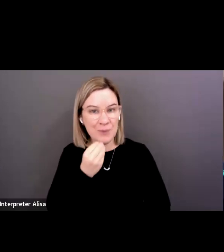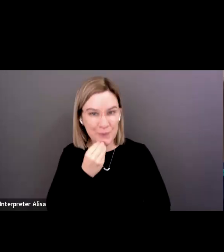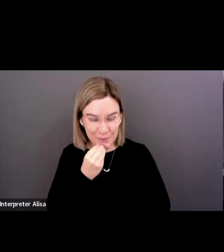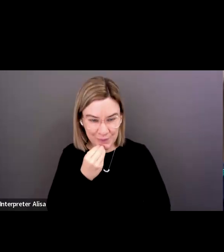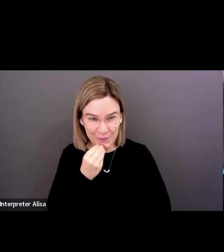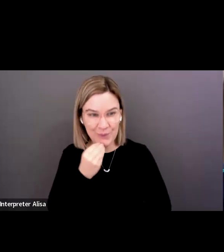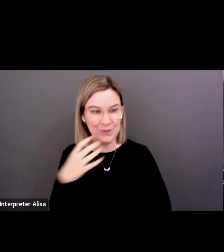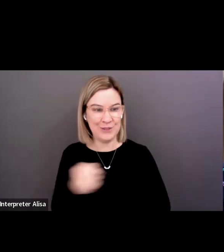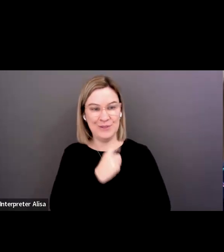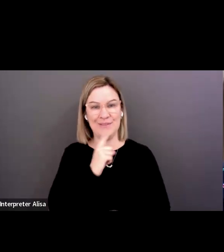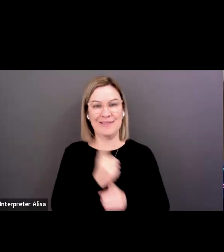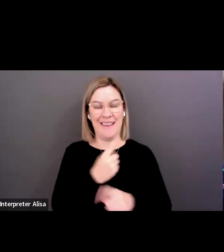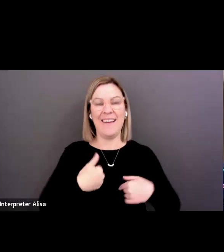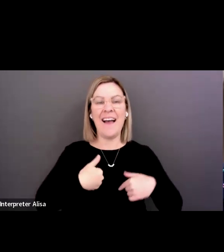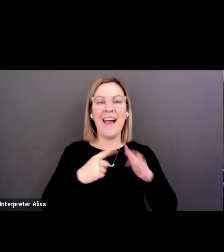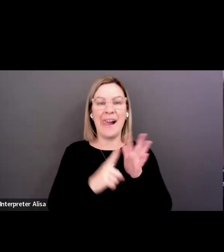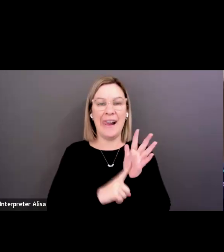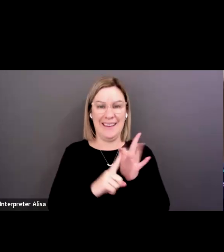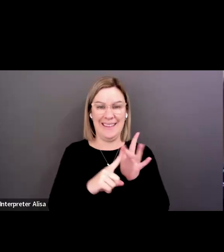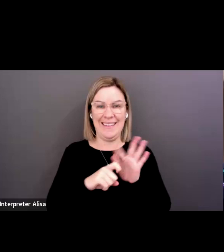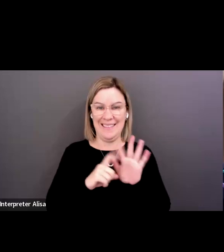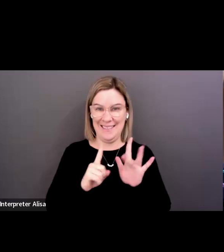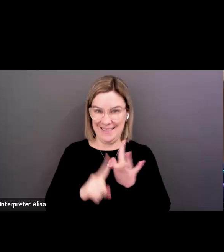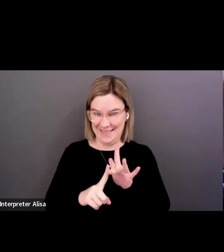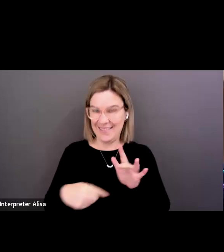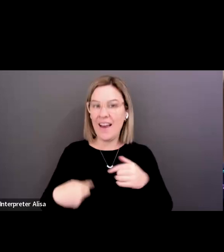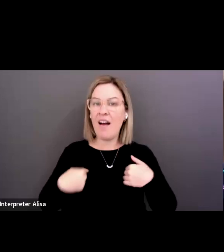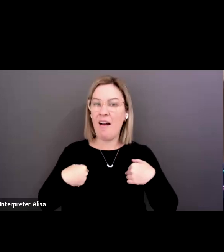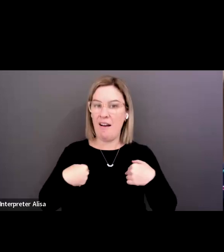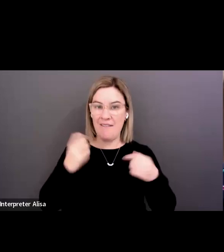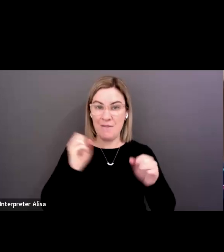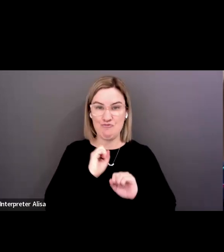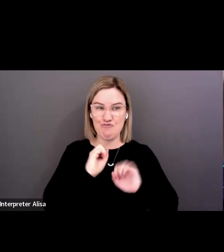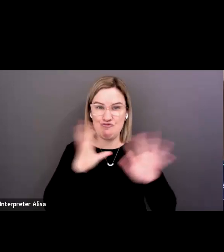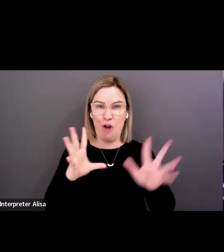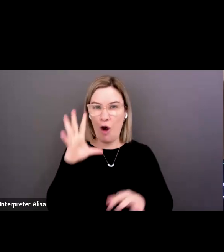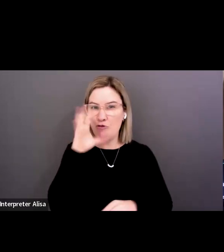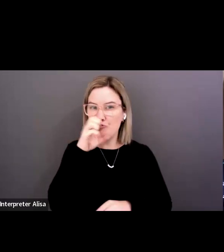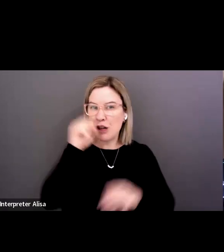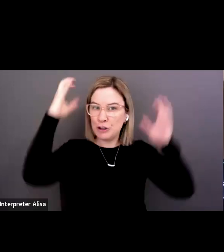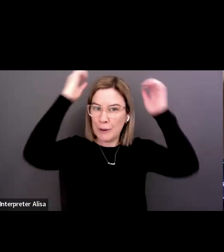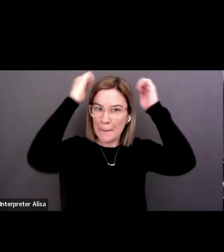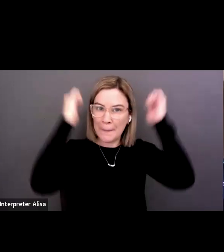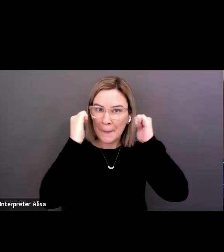They're both Zooming in on the one screen. Hi guys.